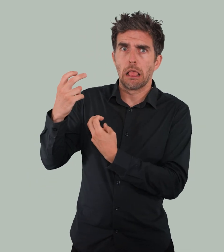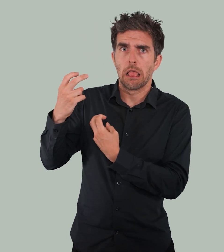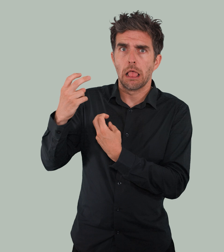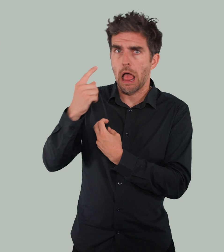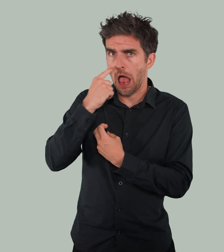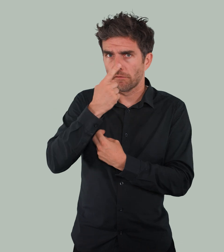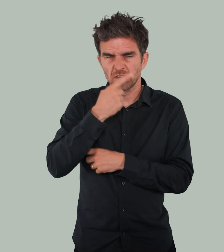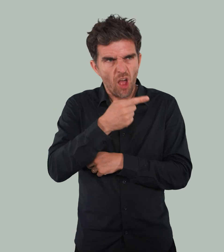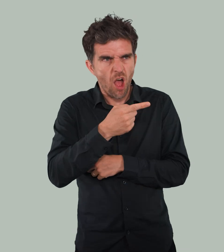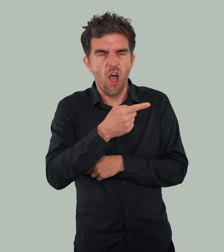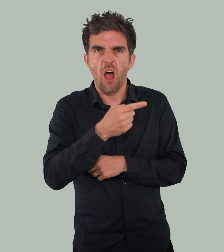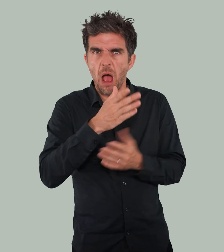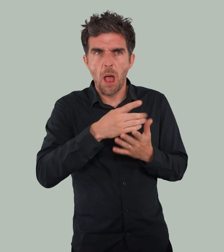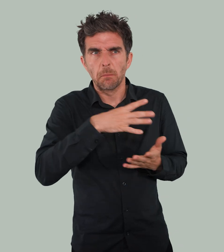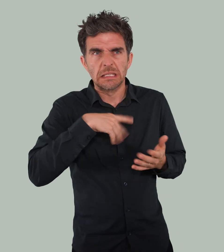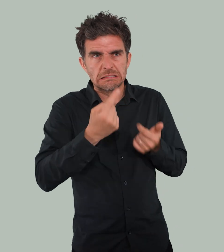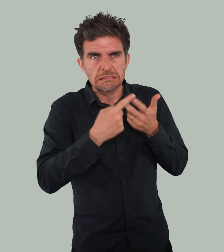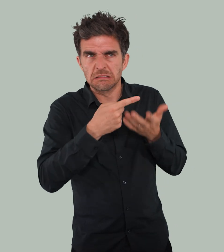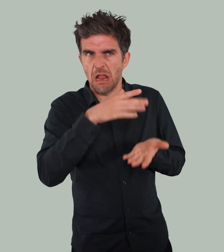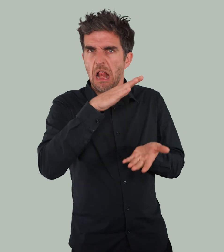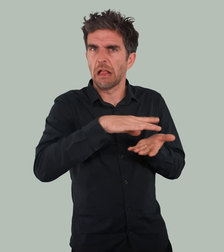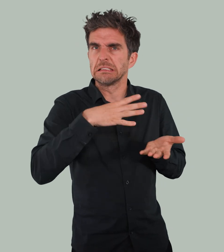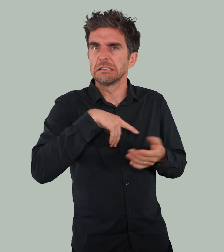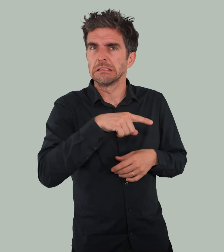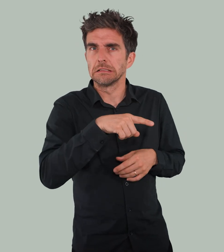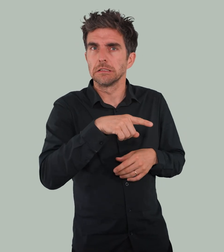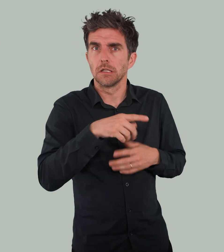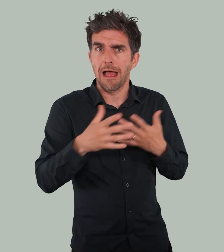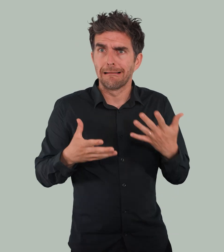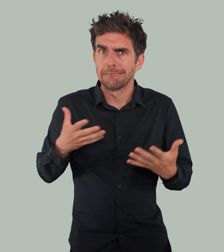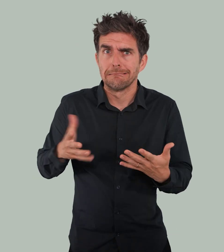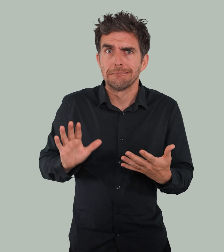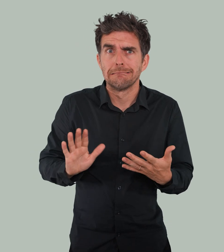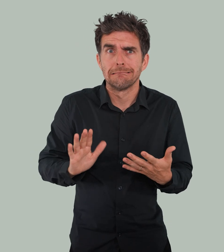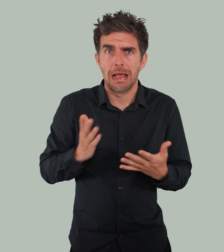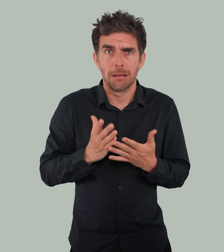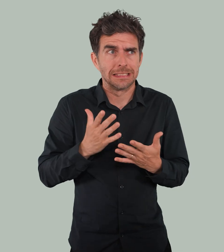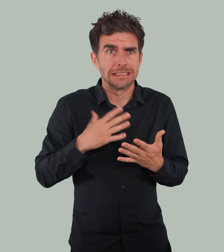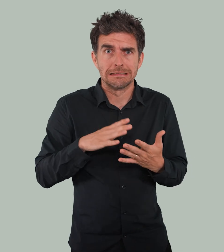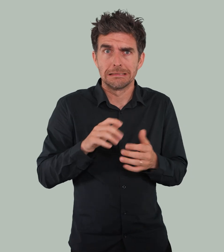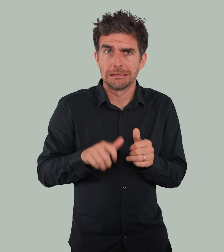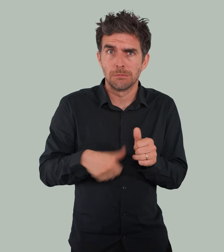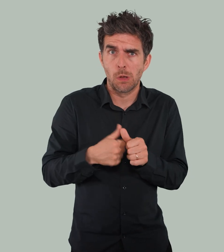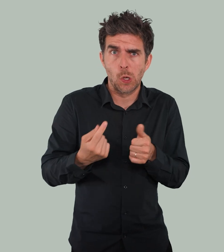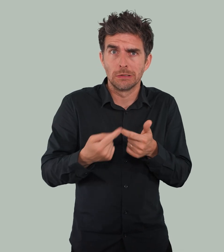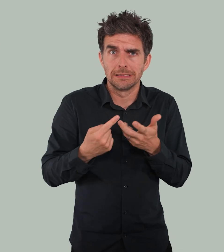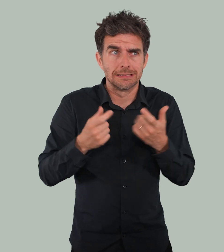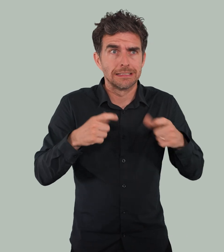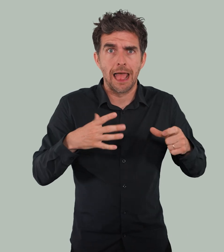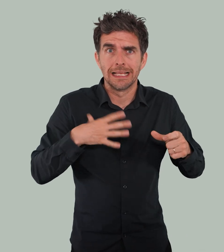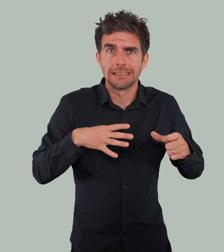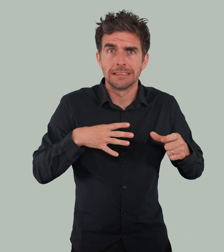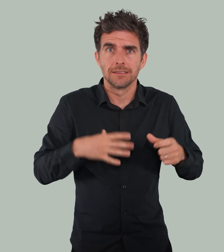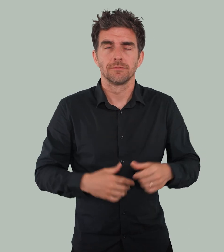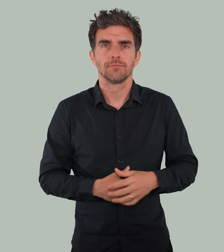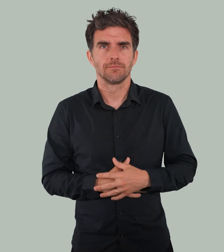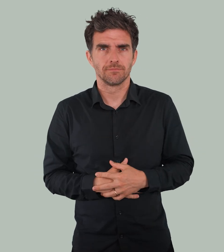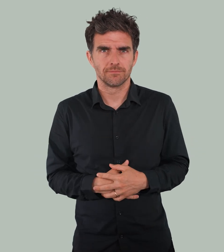evidence of reduced need, even where underlying support requirements remain.